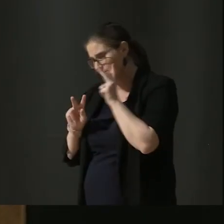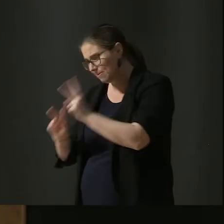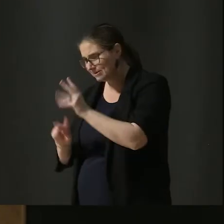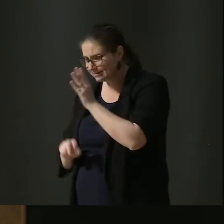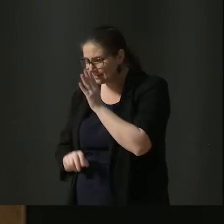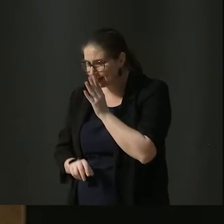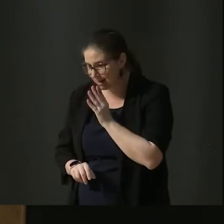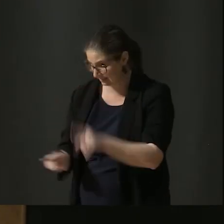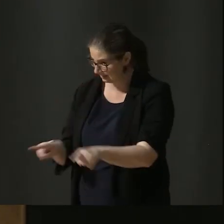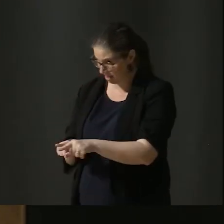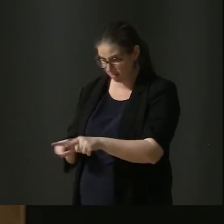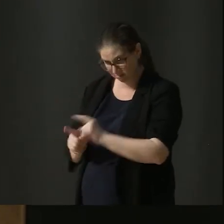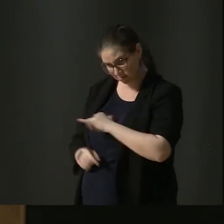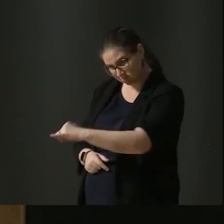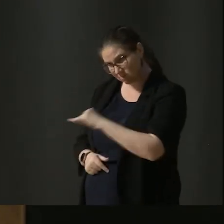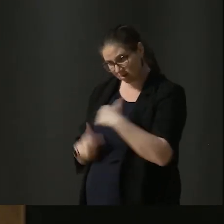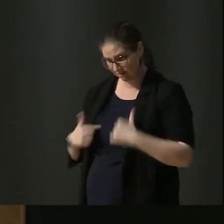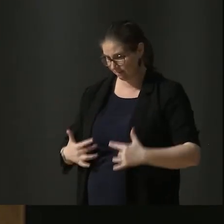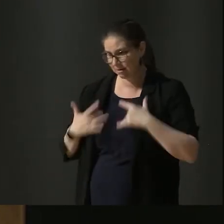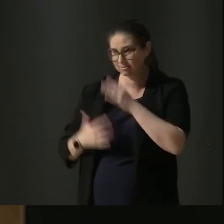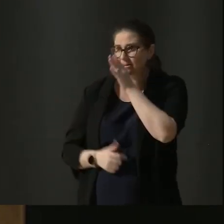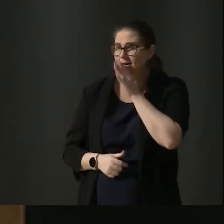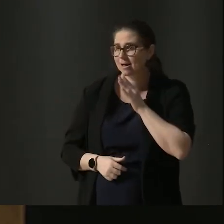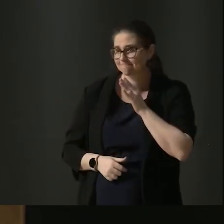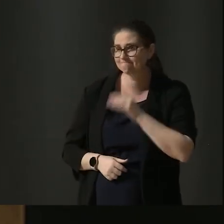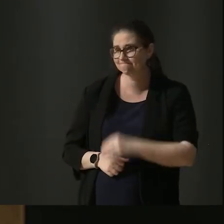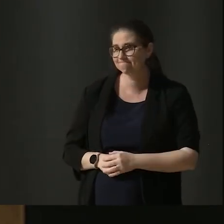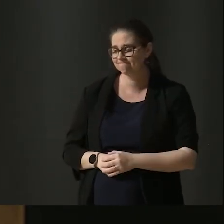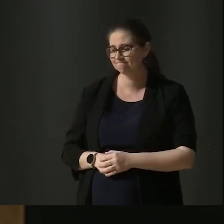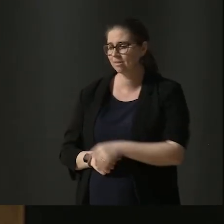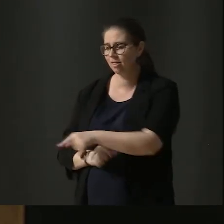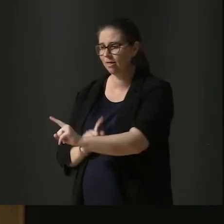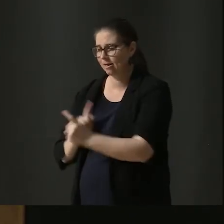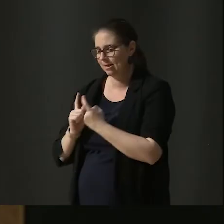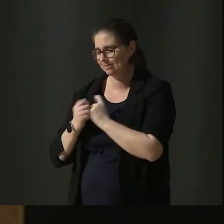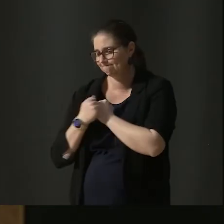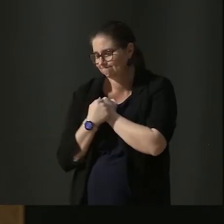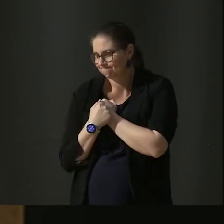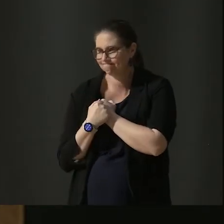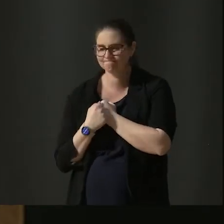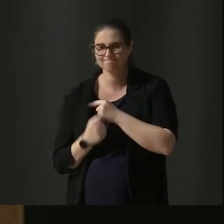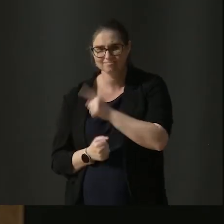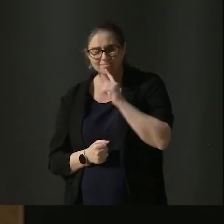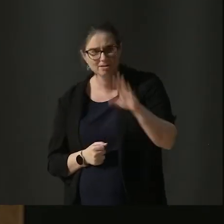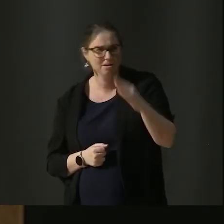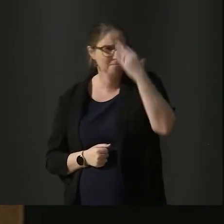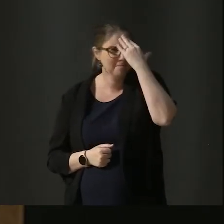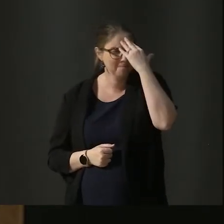I feel sad, too. He nestled in and said mom, I’m so sad.